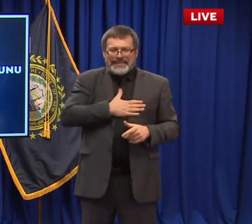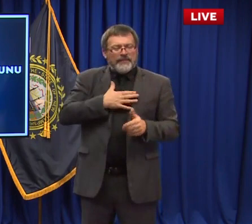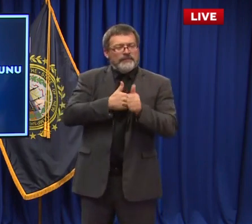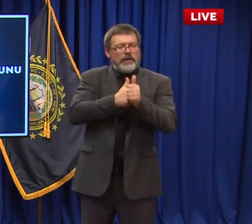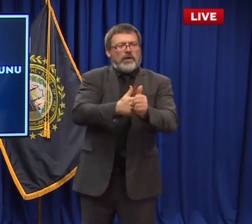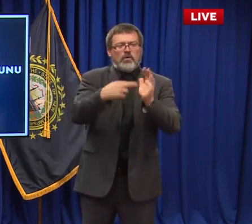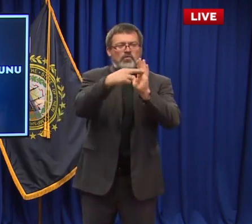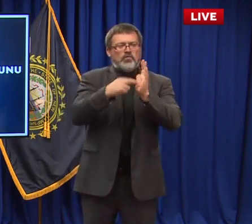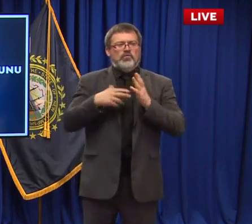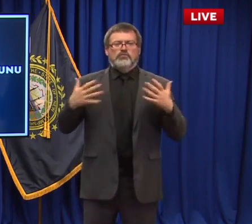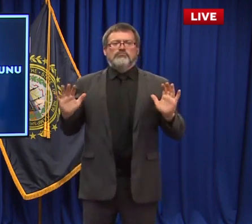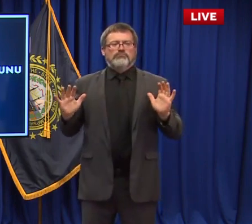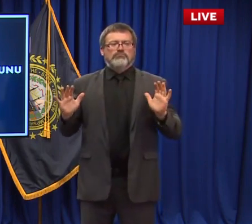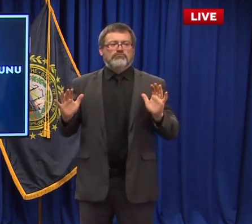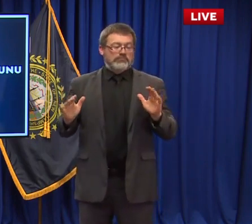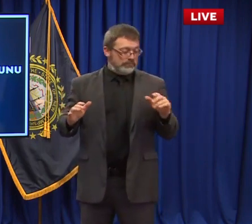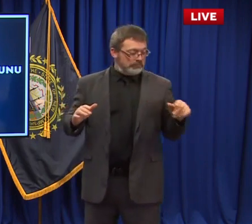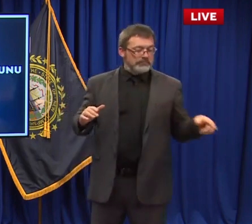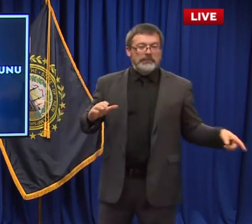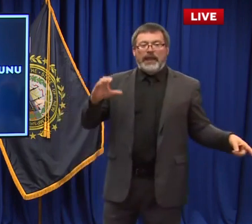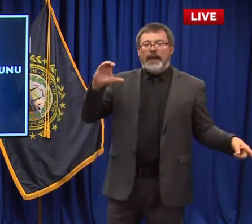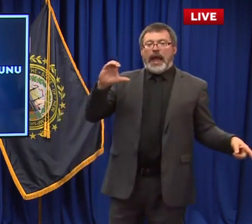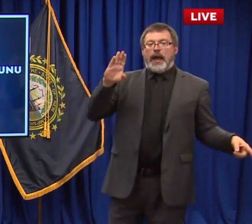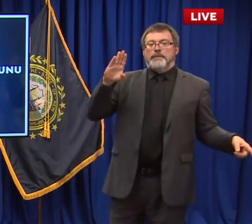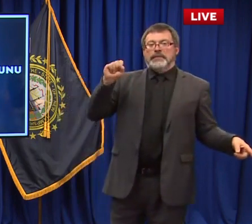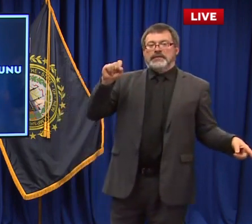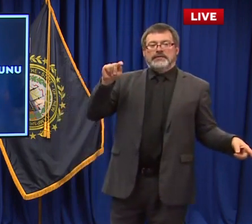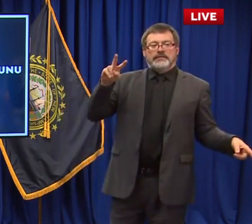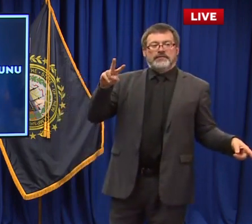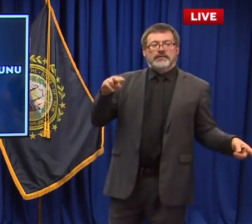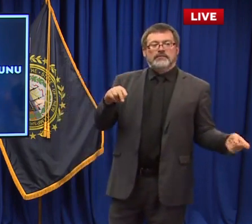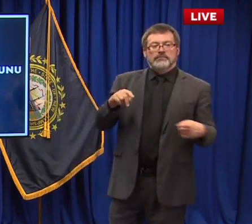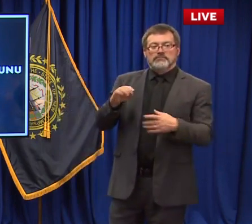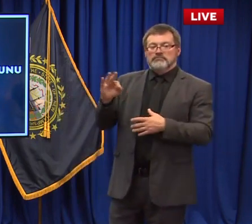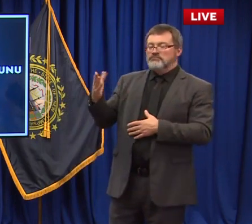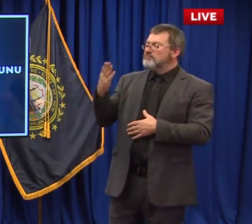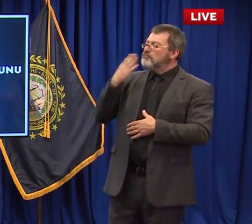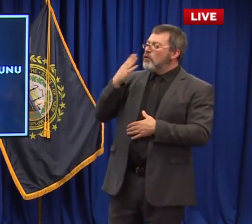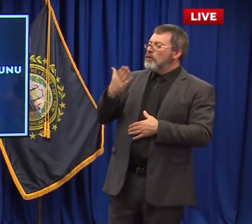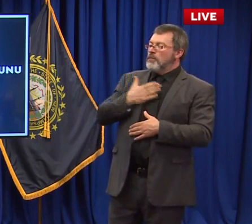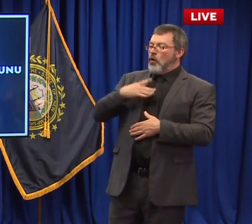EVERYONE TO THE EXACT SAME STANDARD. NICOLE, CBS.